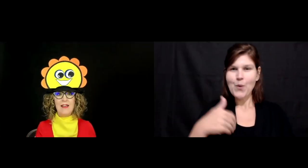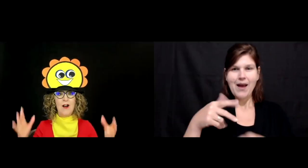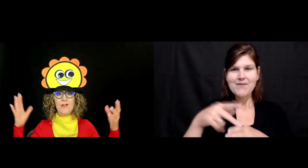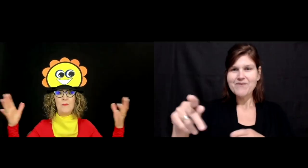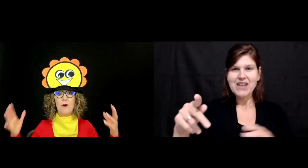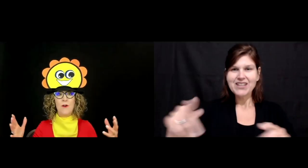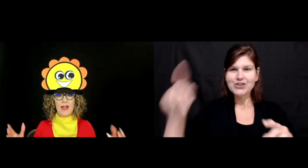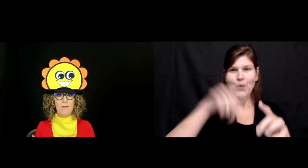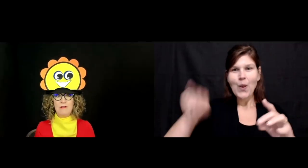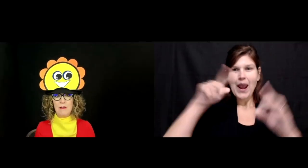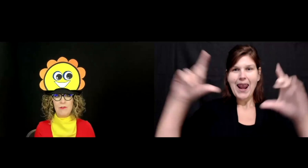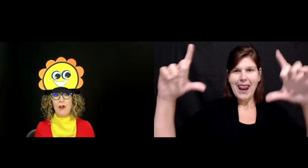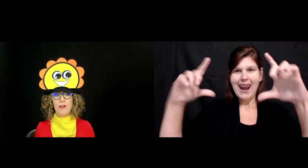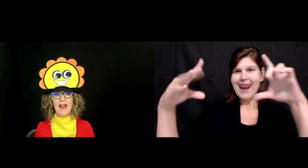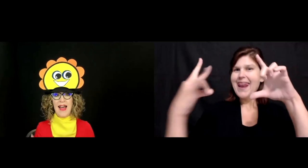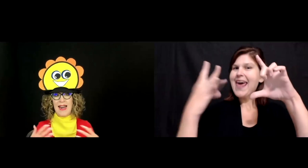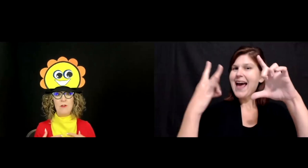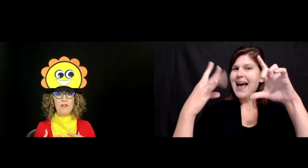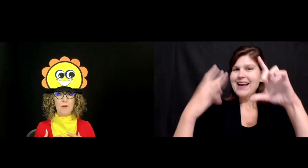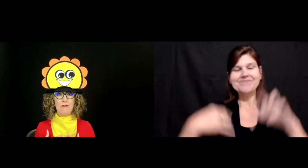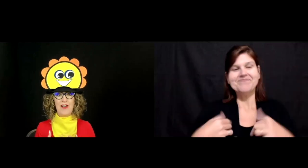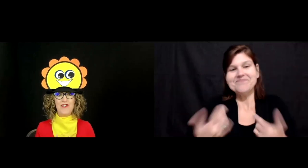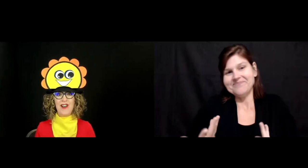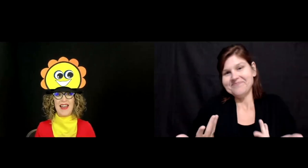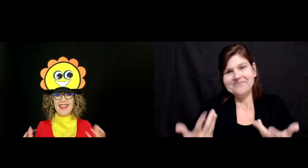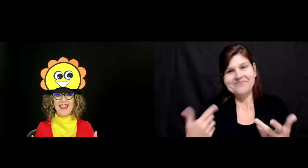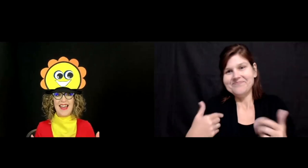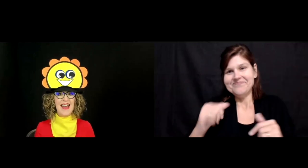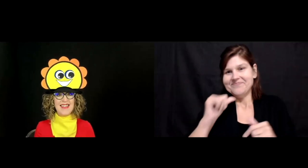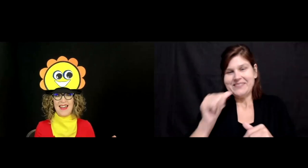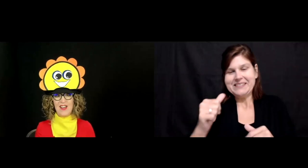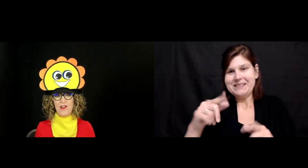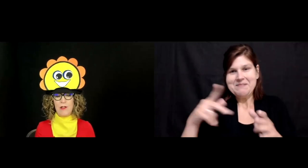and I can't do more than I've already done. And I'm not a professional lighting technician.